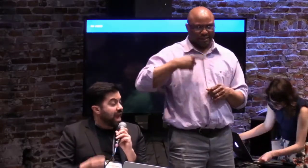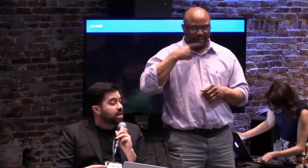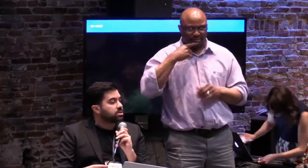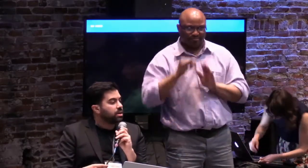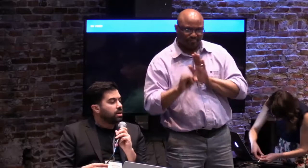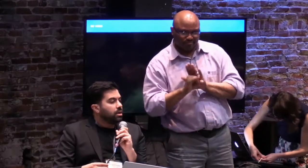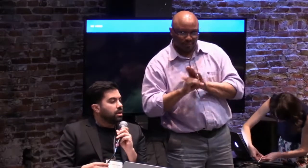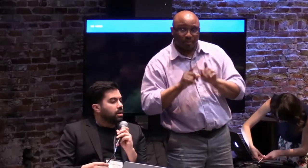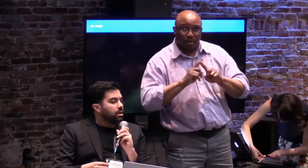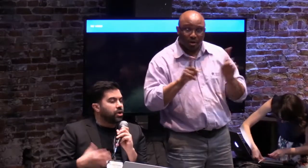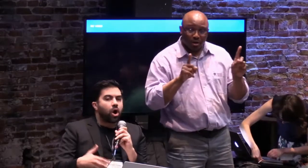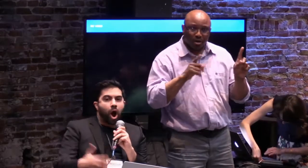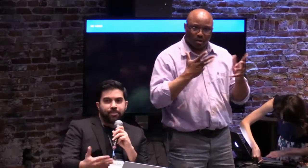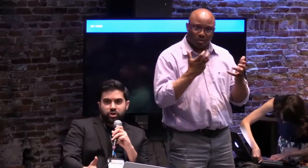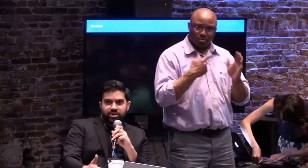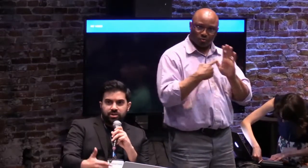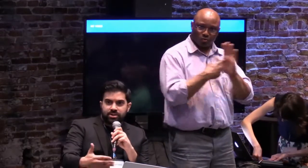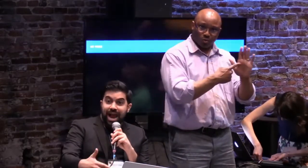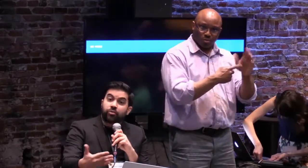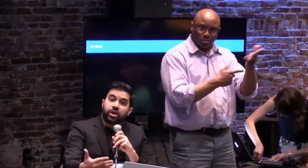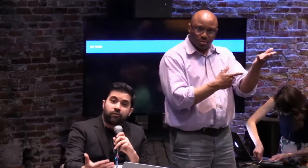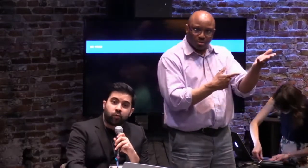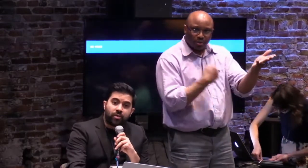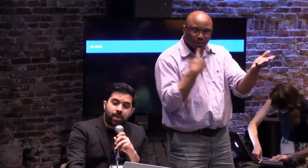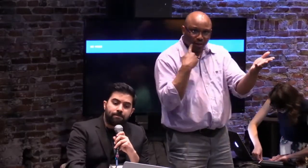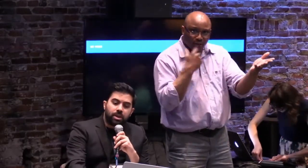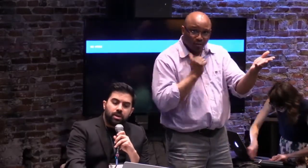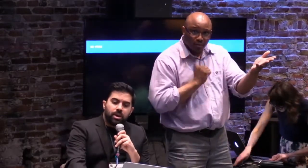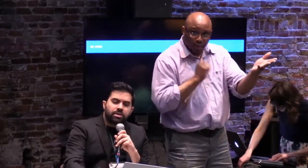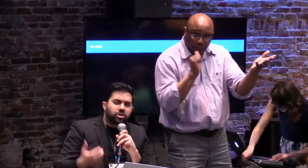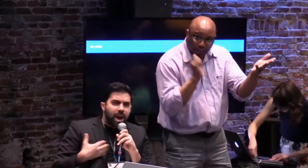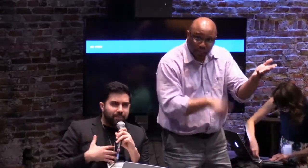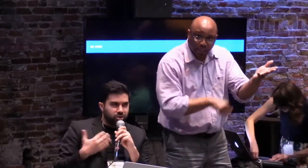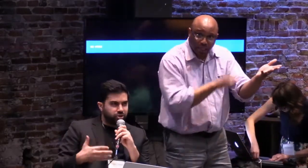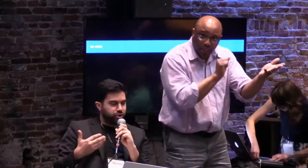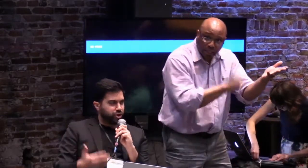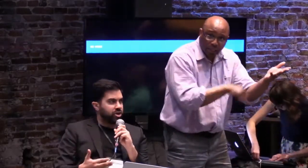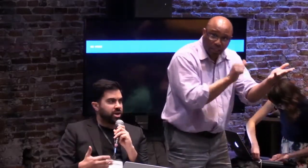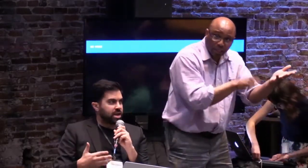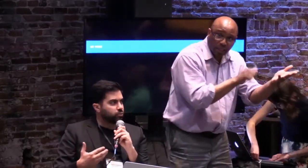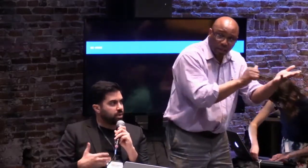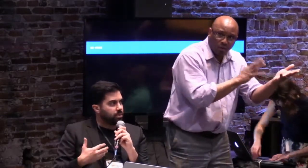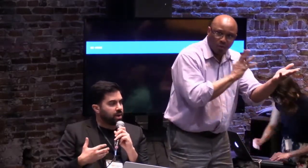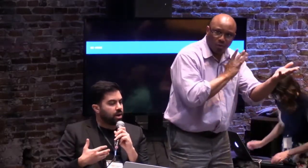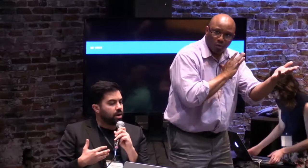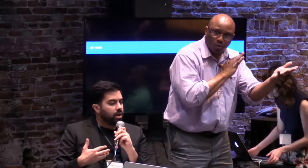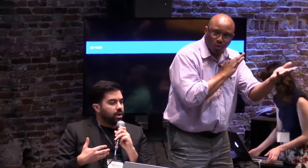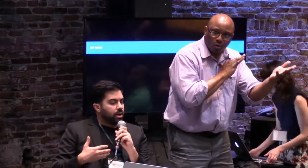that there are opportunities out there for them. My personal journey has really been